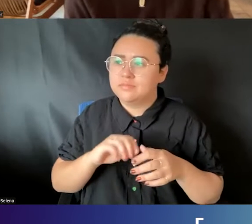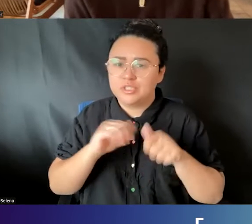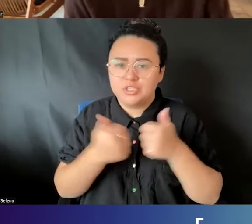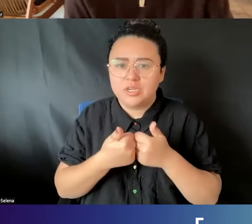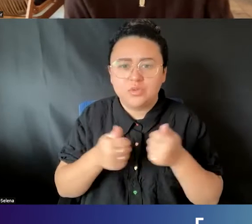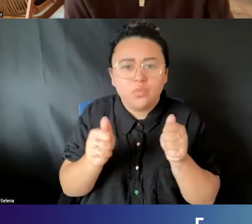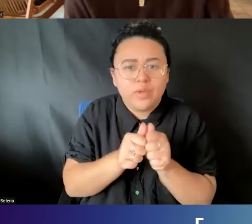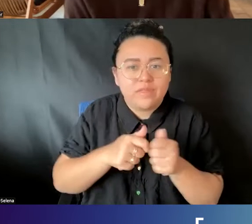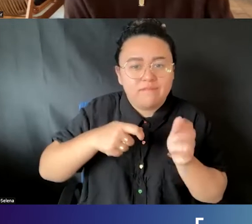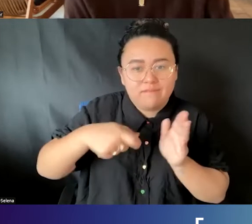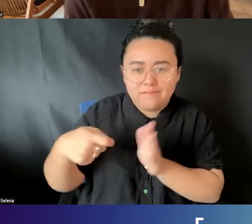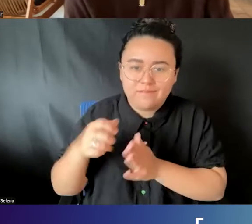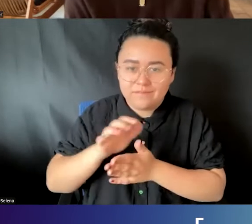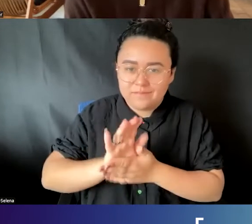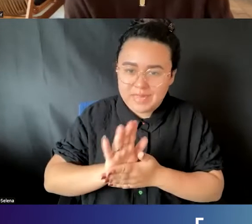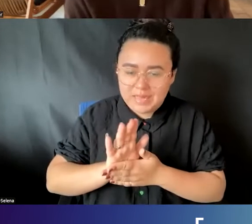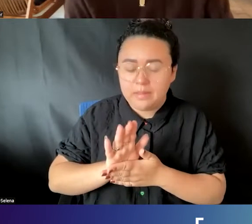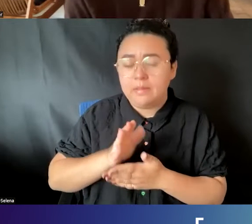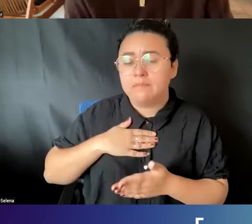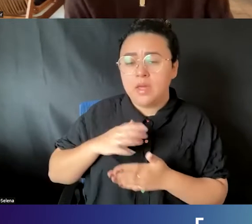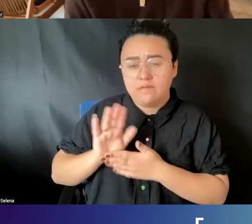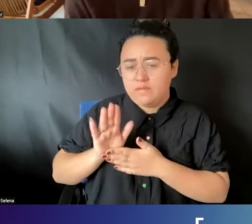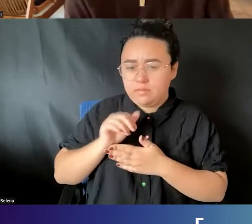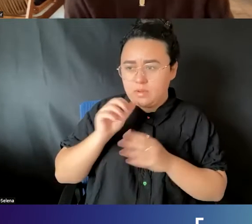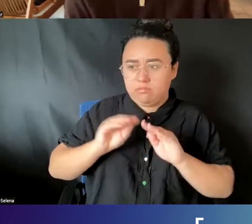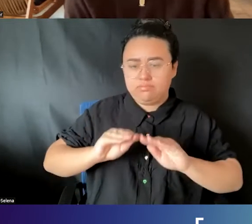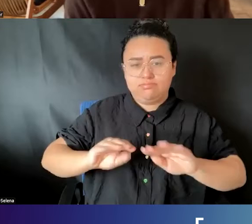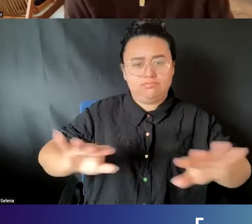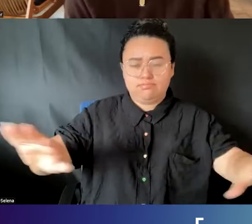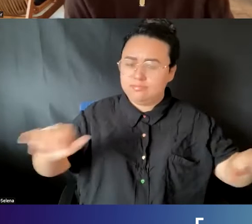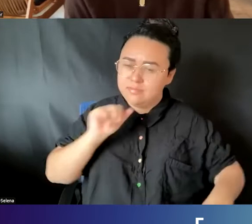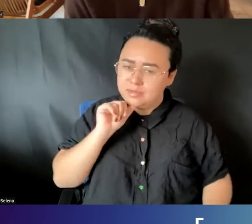So mine was a film that was clearly not going to get wide distribution in mainland